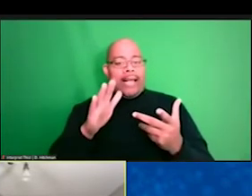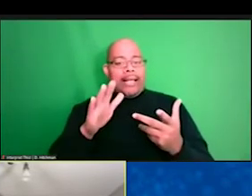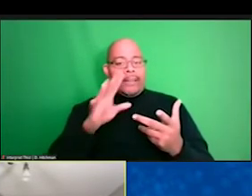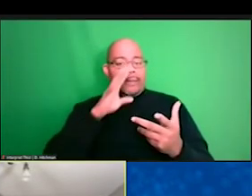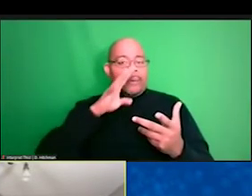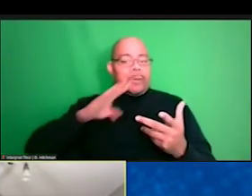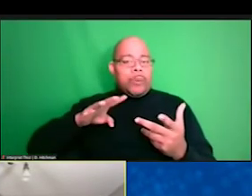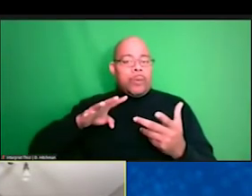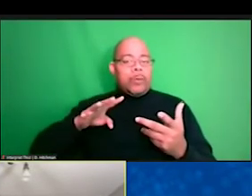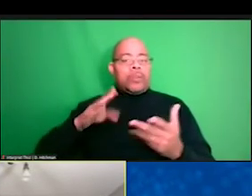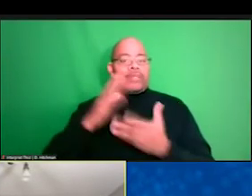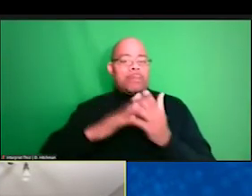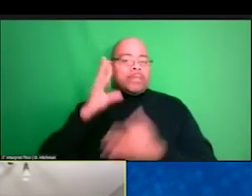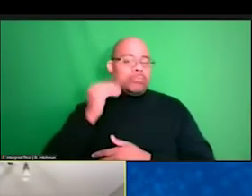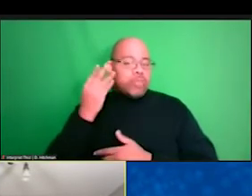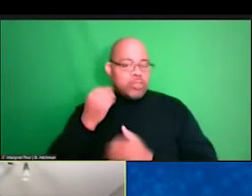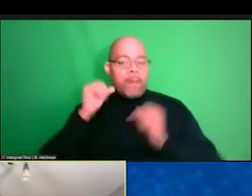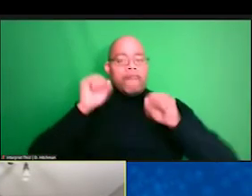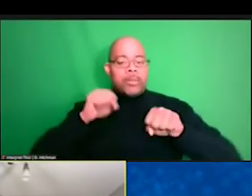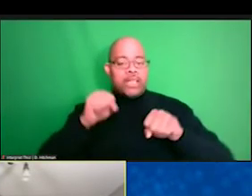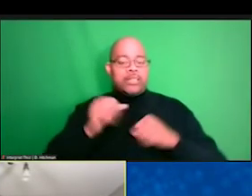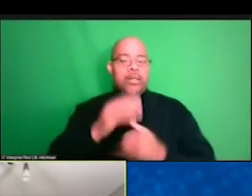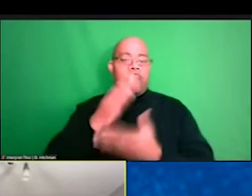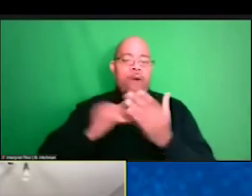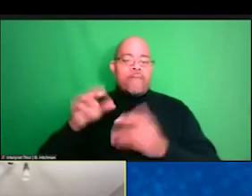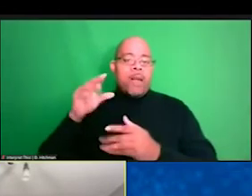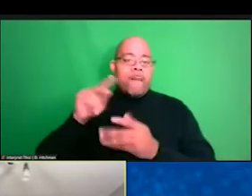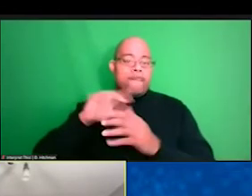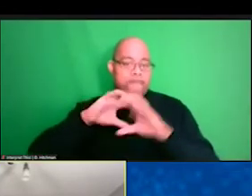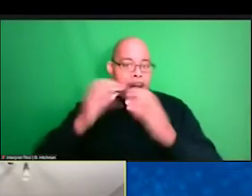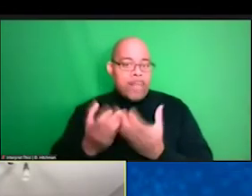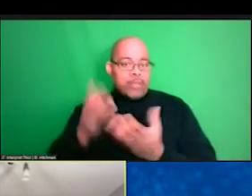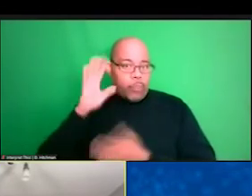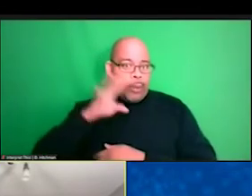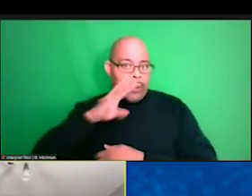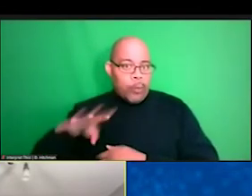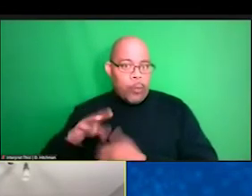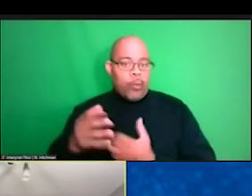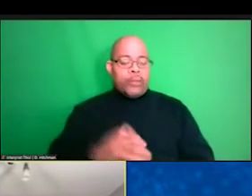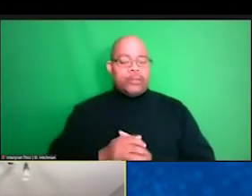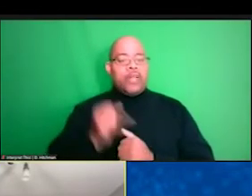the experience potentially of a segment of the population, so I think as a technology,